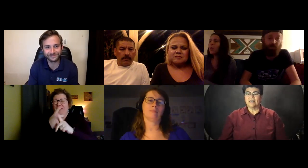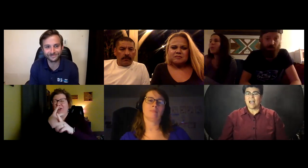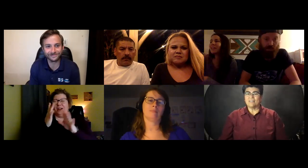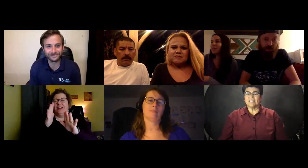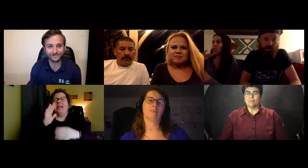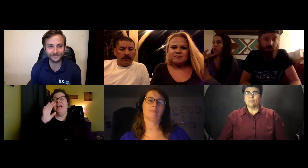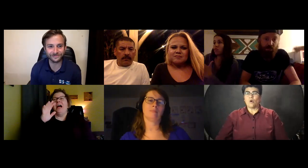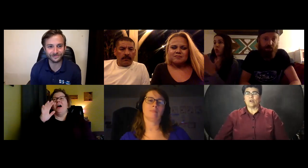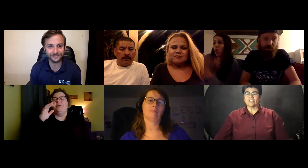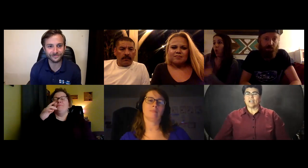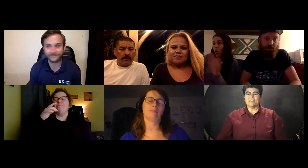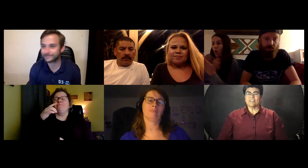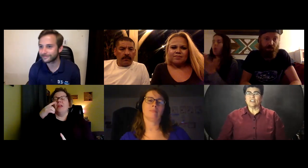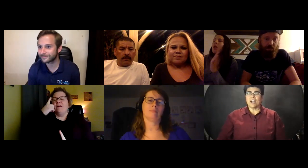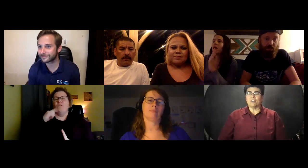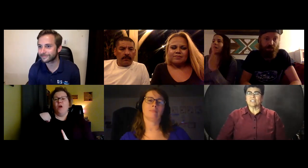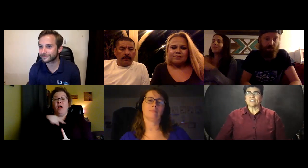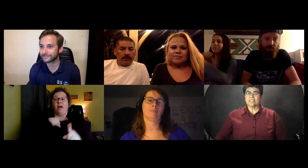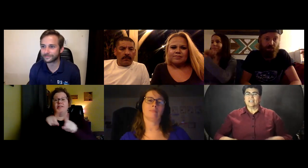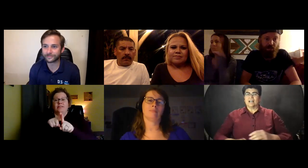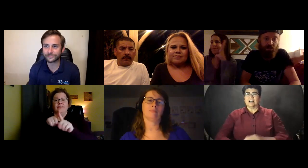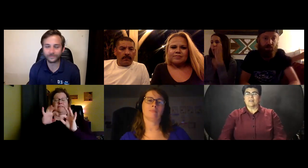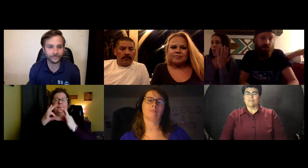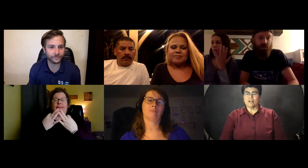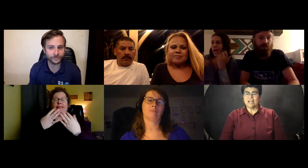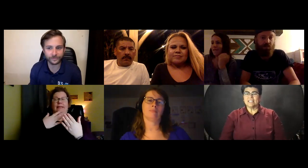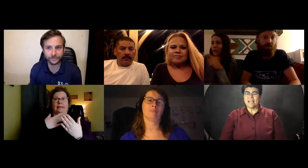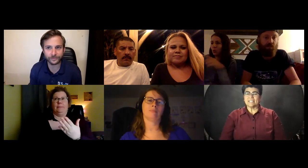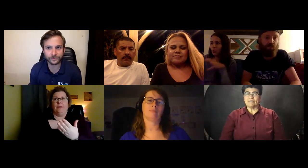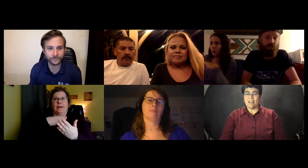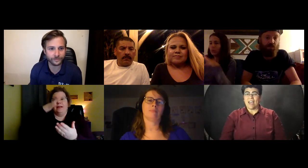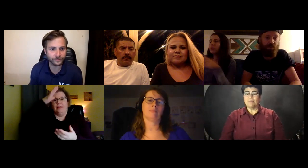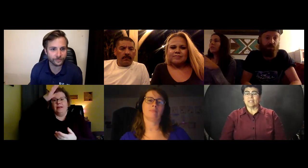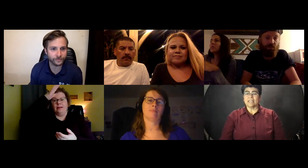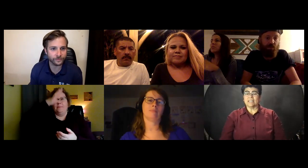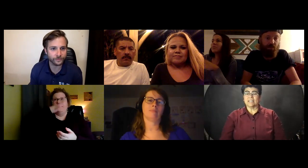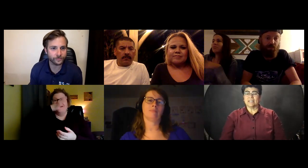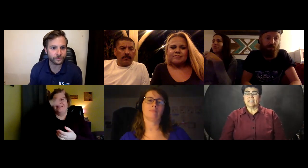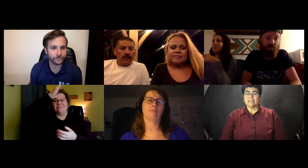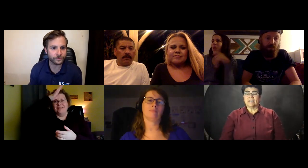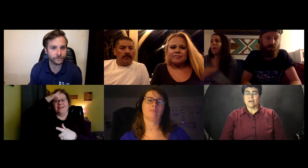having support and trying to figure out uh